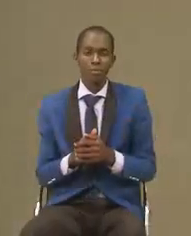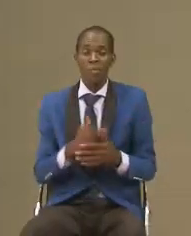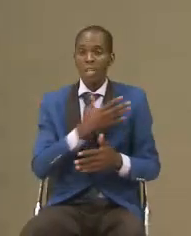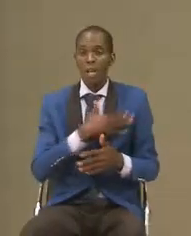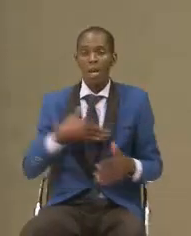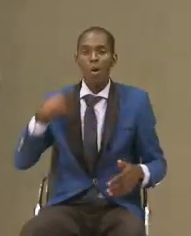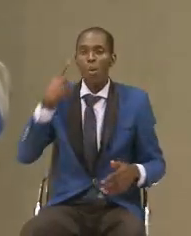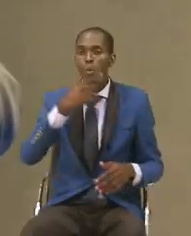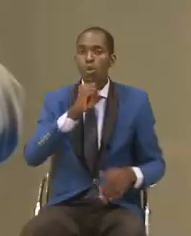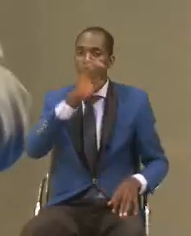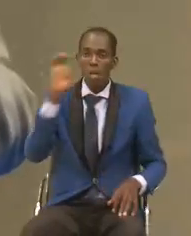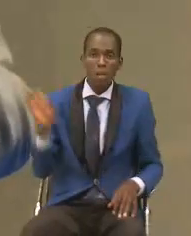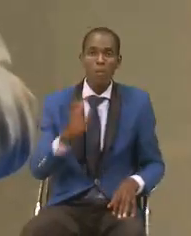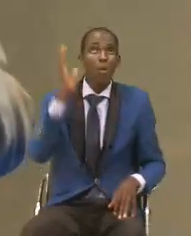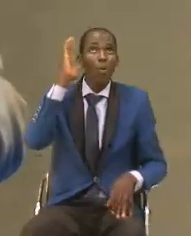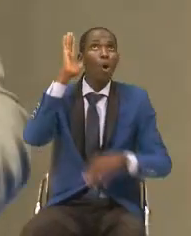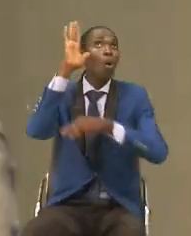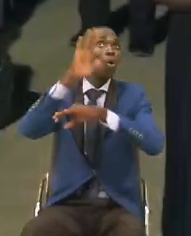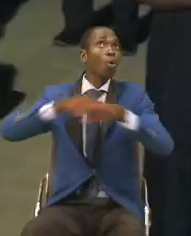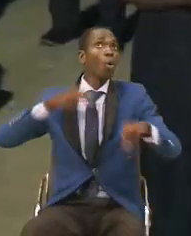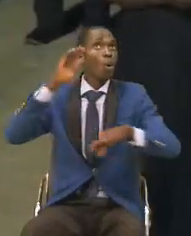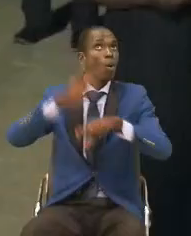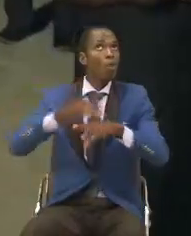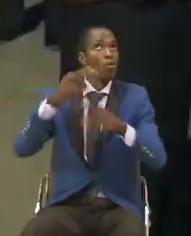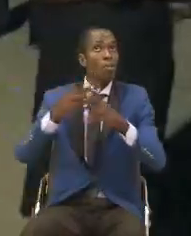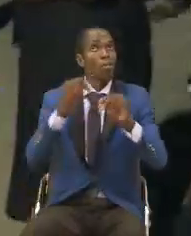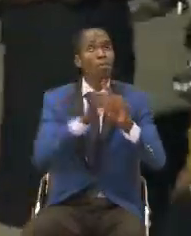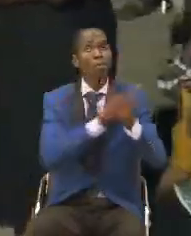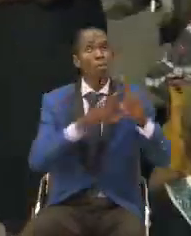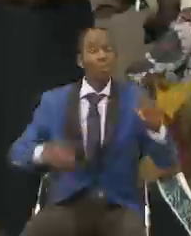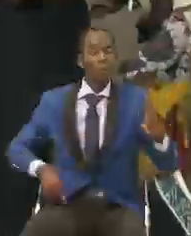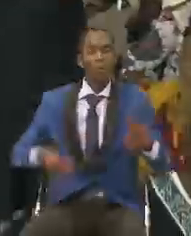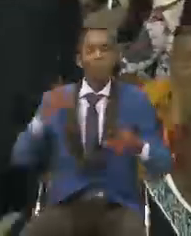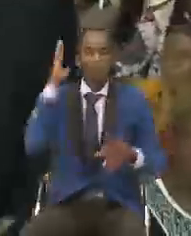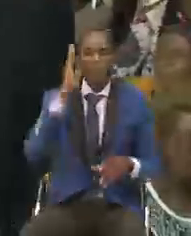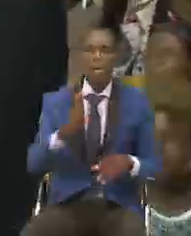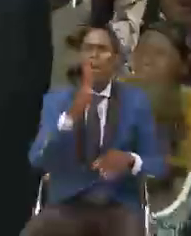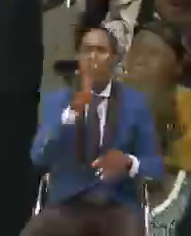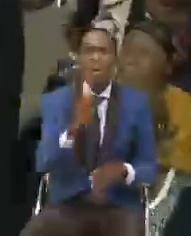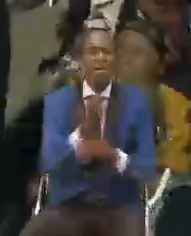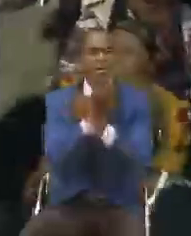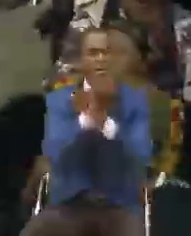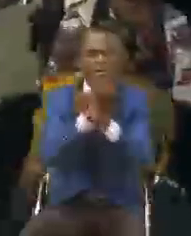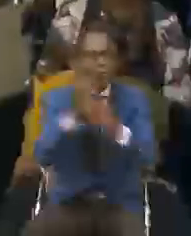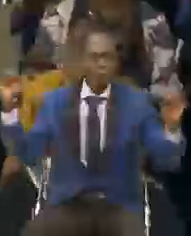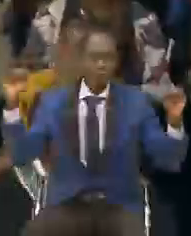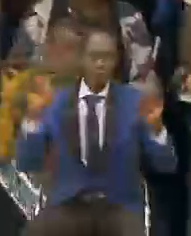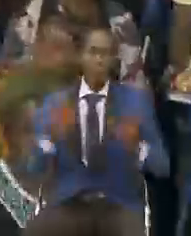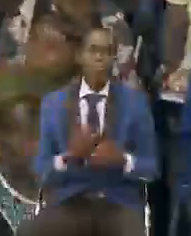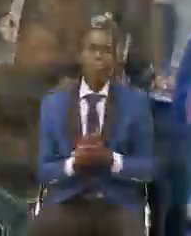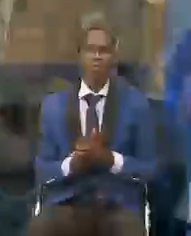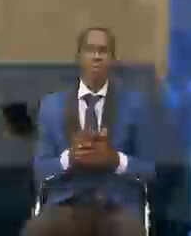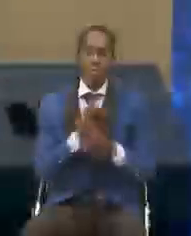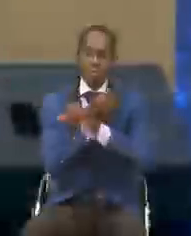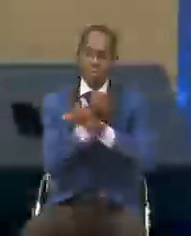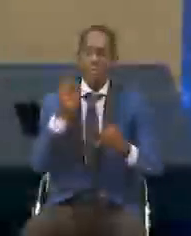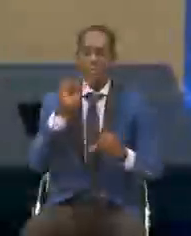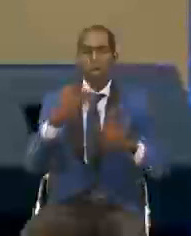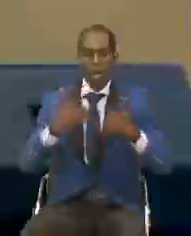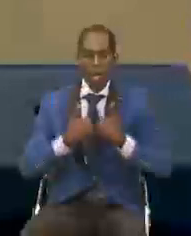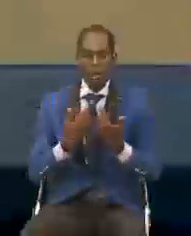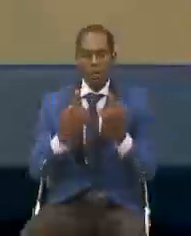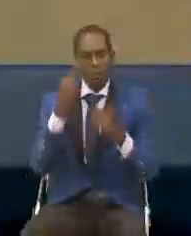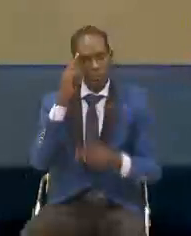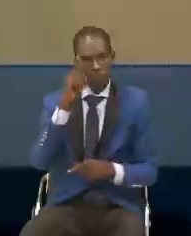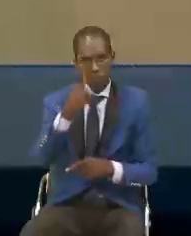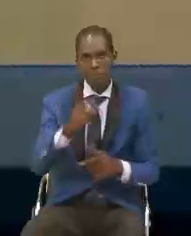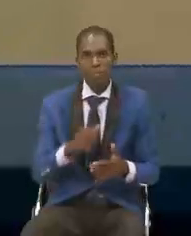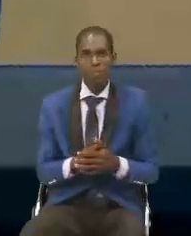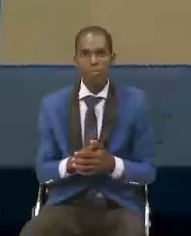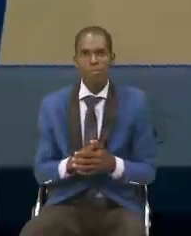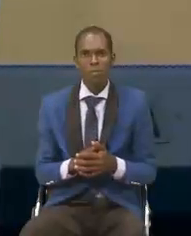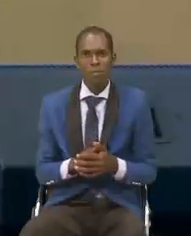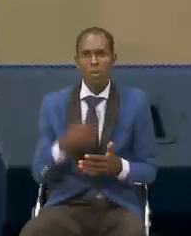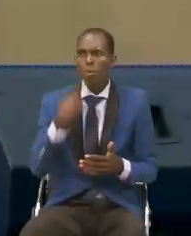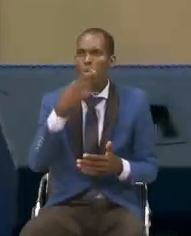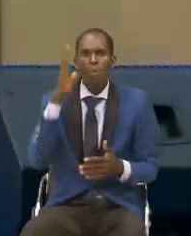are free and whosoever shall call on the name of the lord shall be saved salvation has come